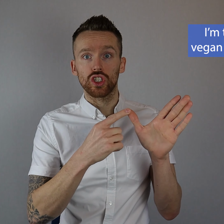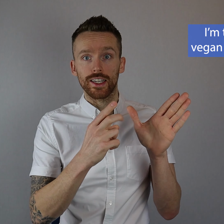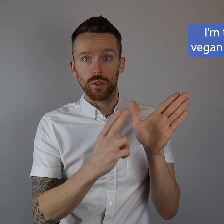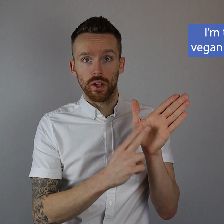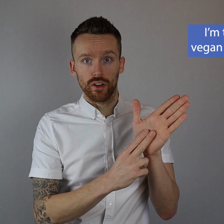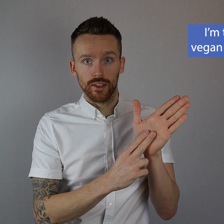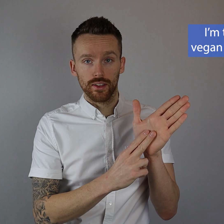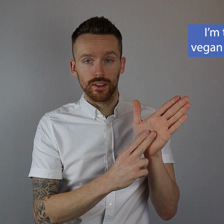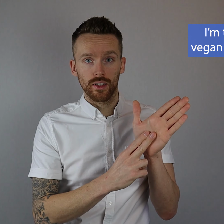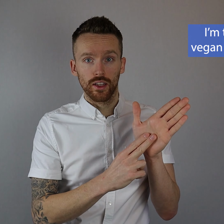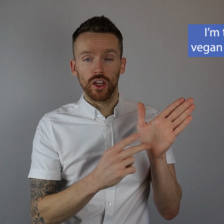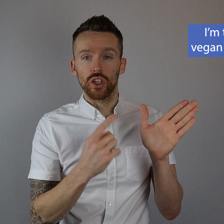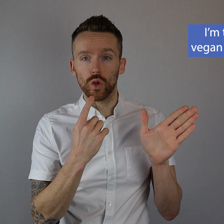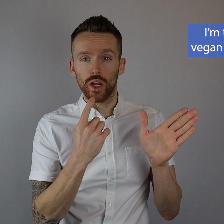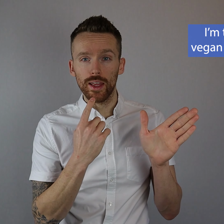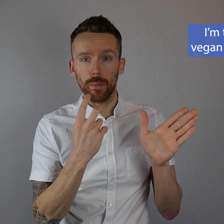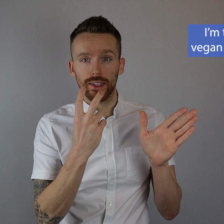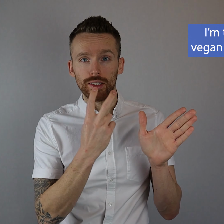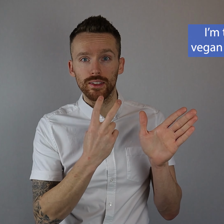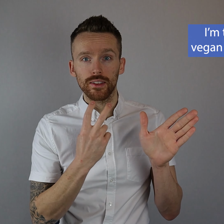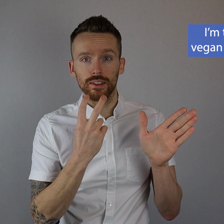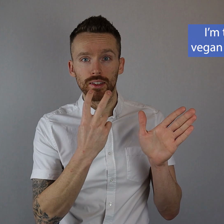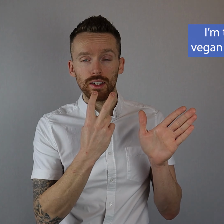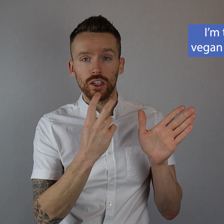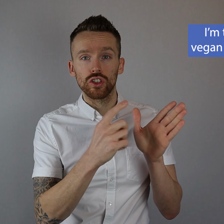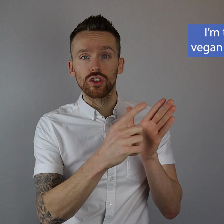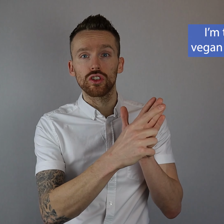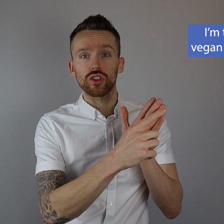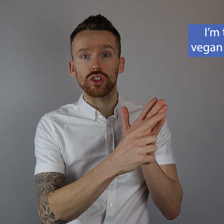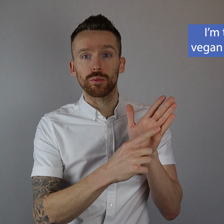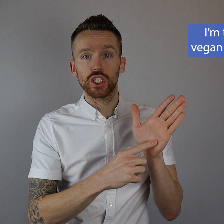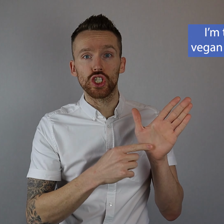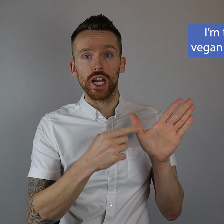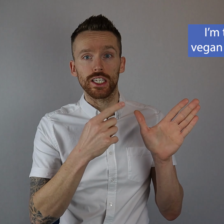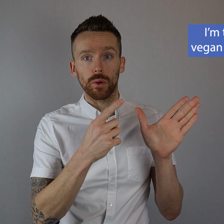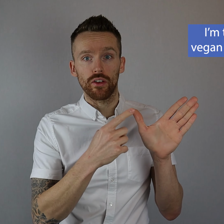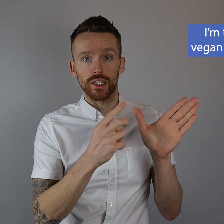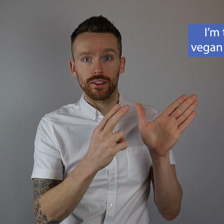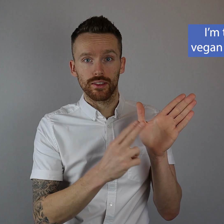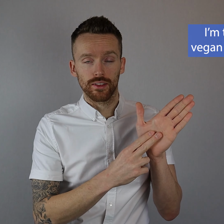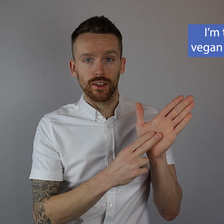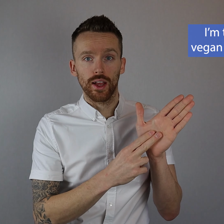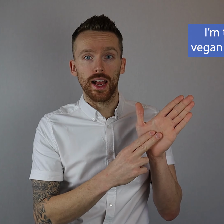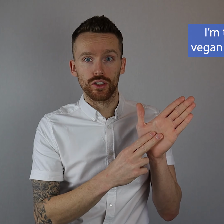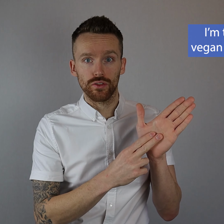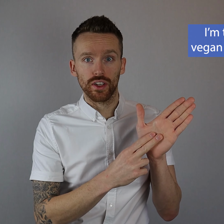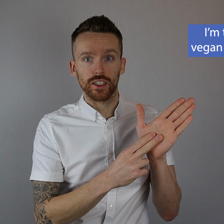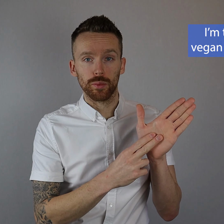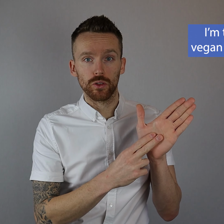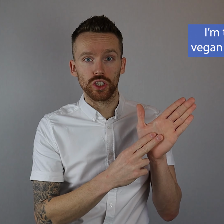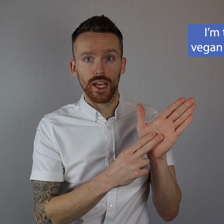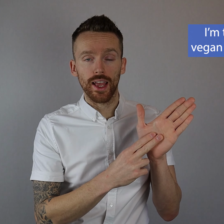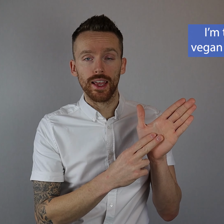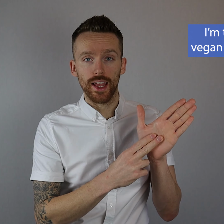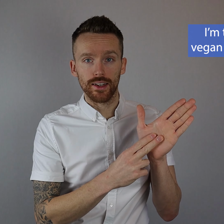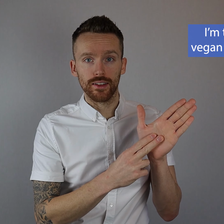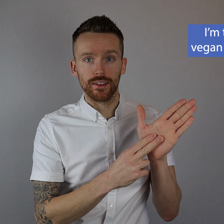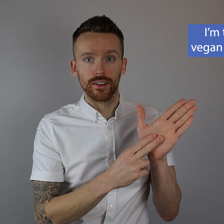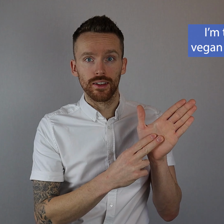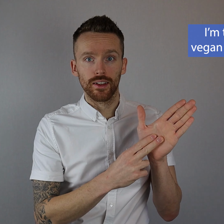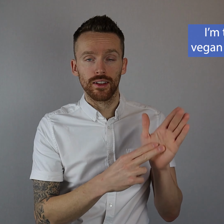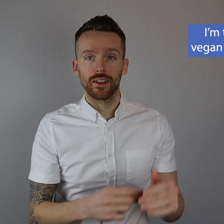January. Your lip pattern should be January as you fingerspell J-A-N.